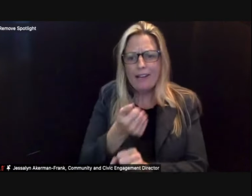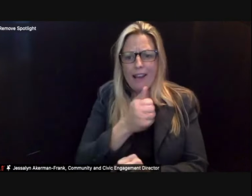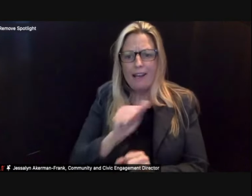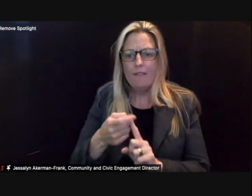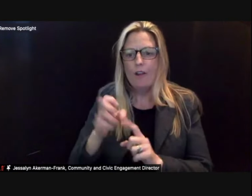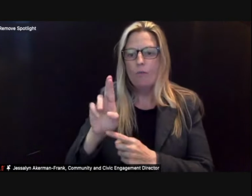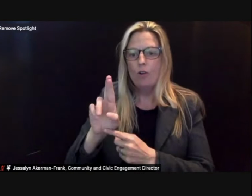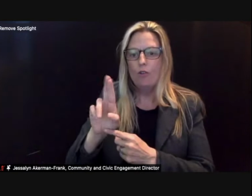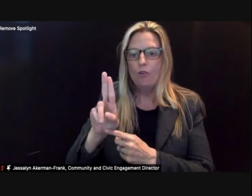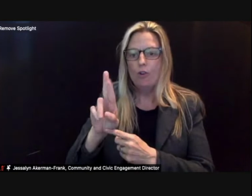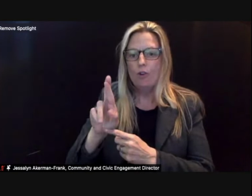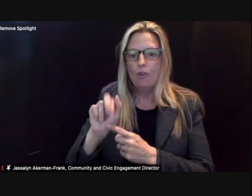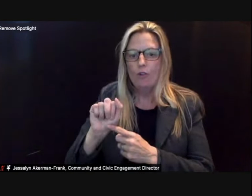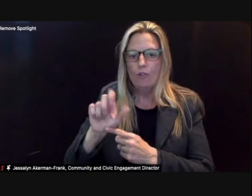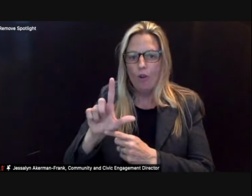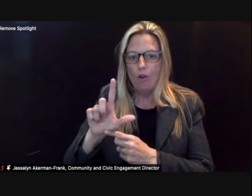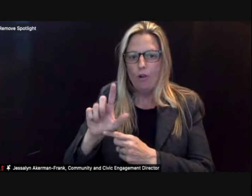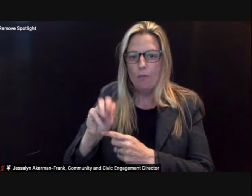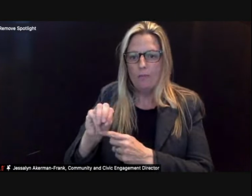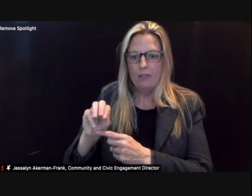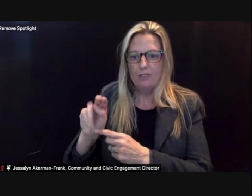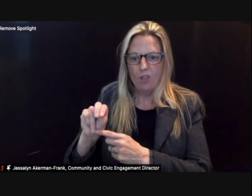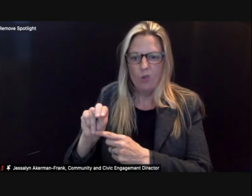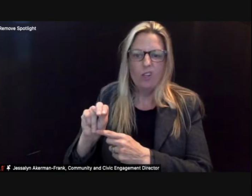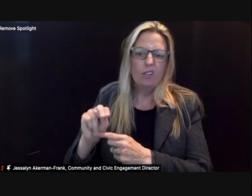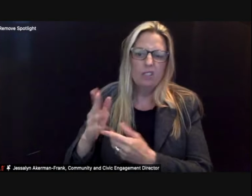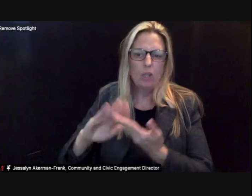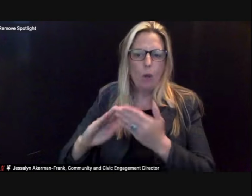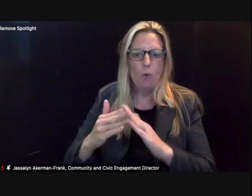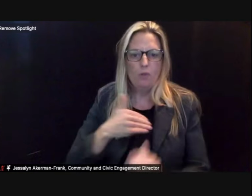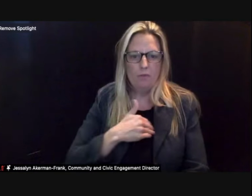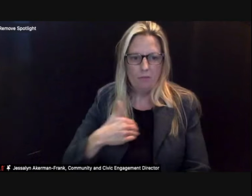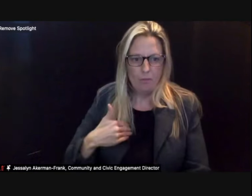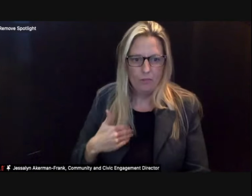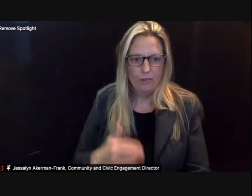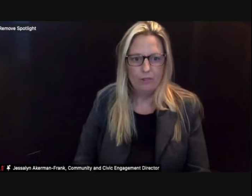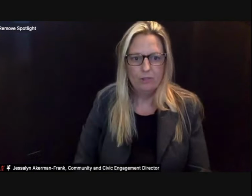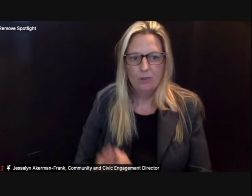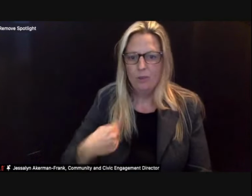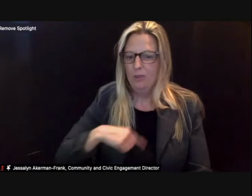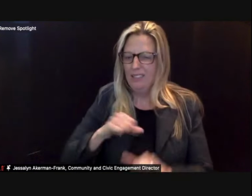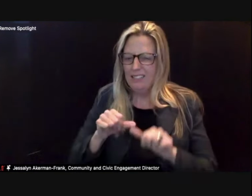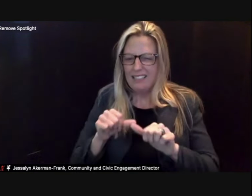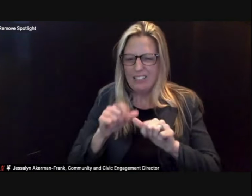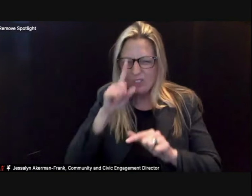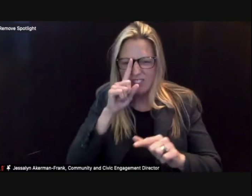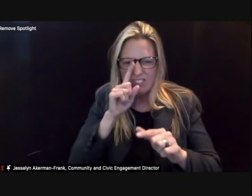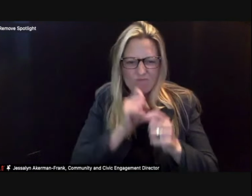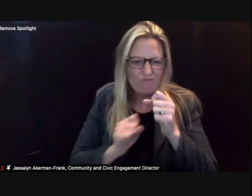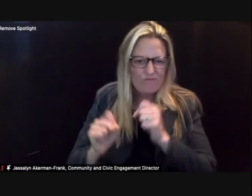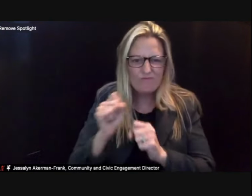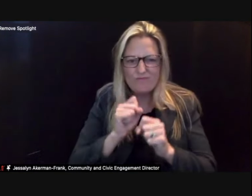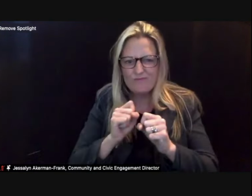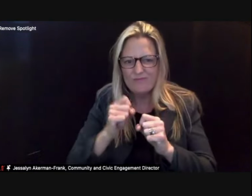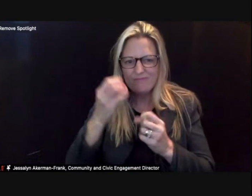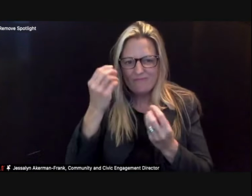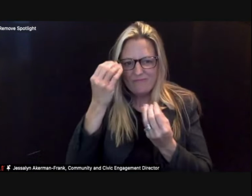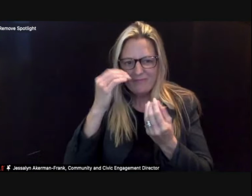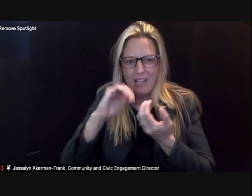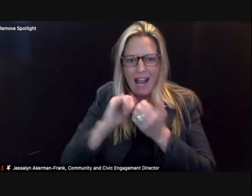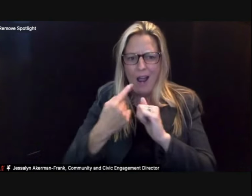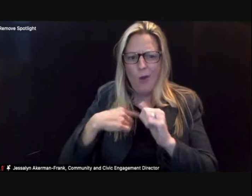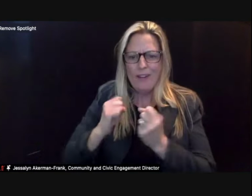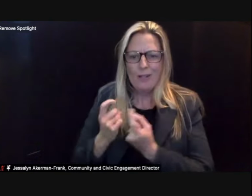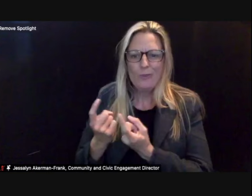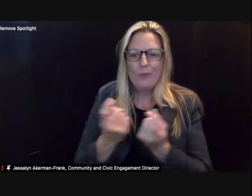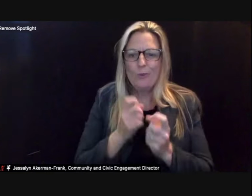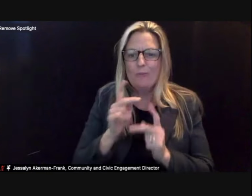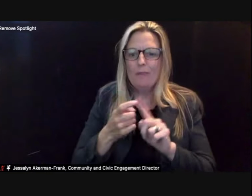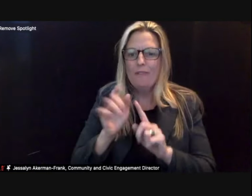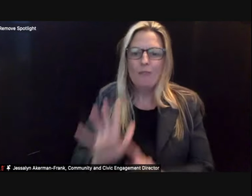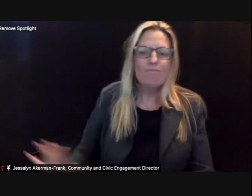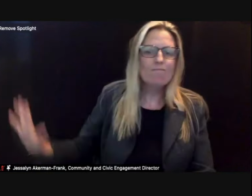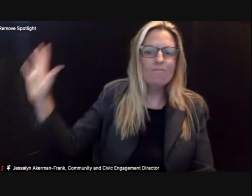rural community members. We will continue to work on strategizes to recruit more people